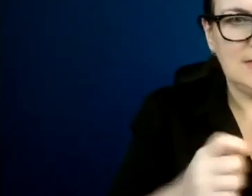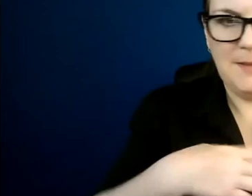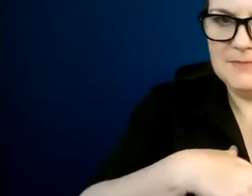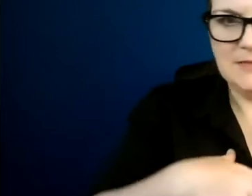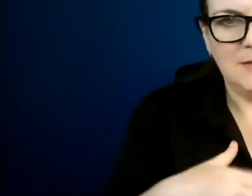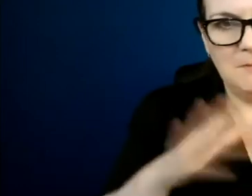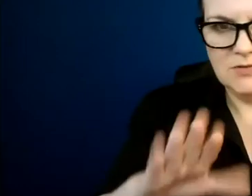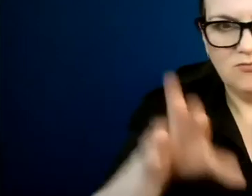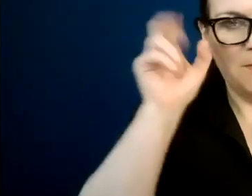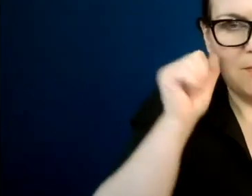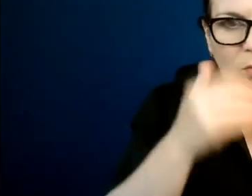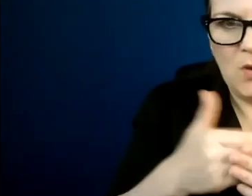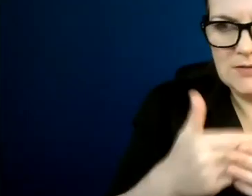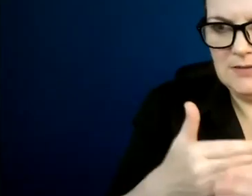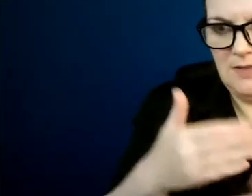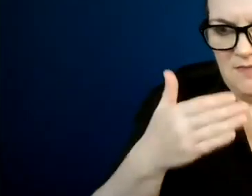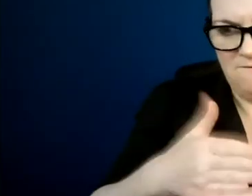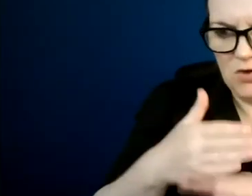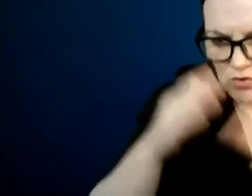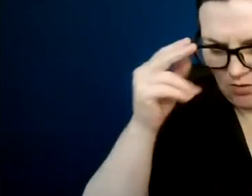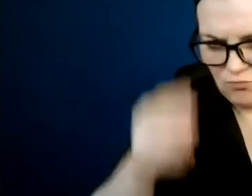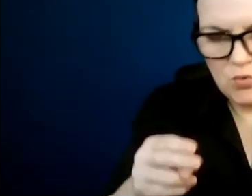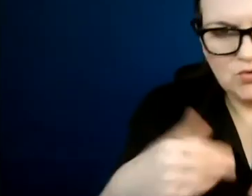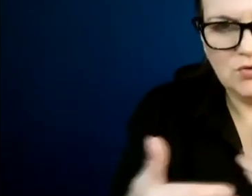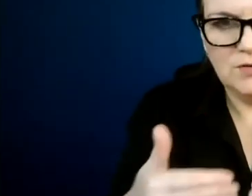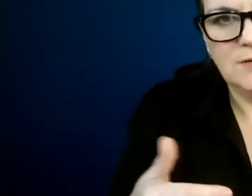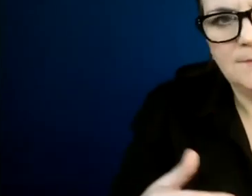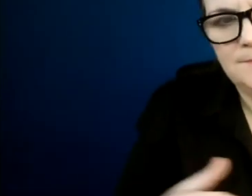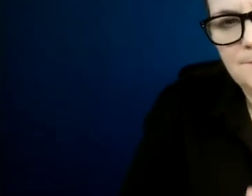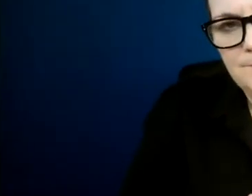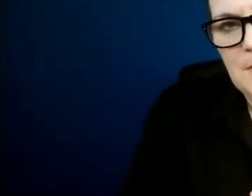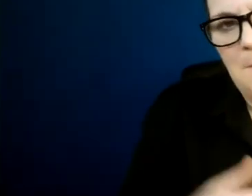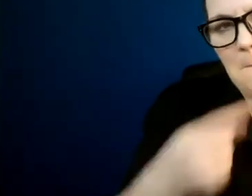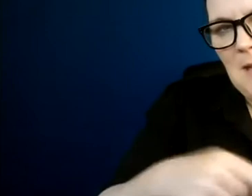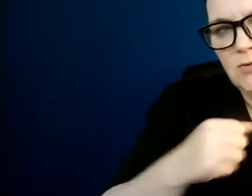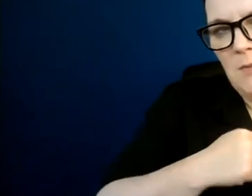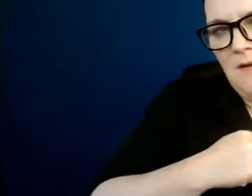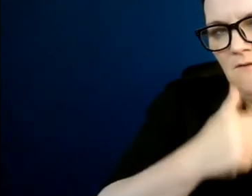the functional approach. I think it goes back to my initial point about the inter agency